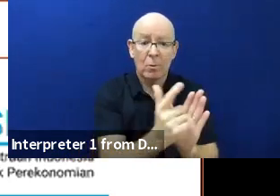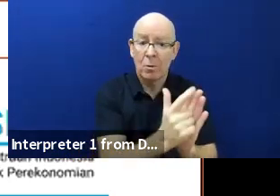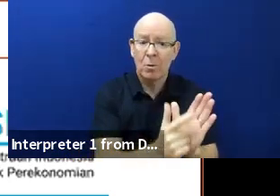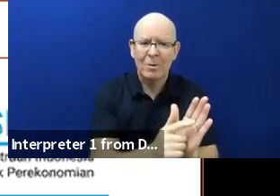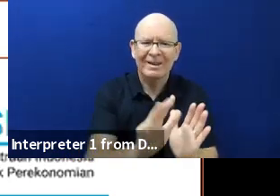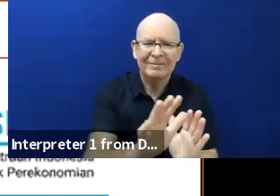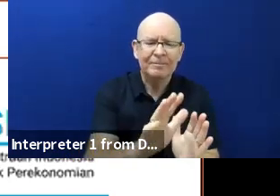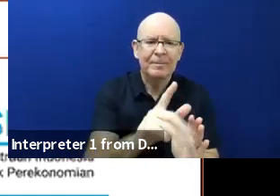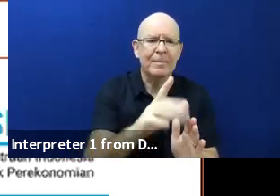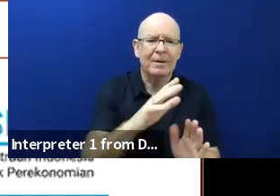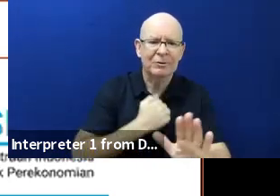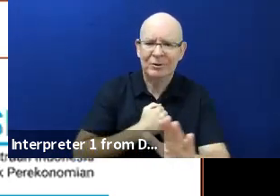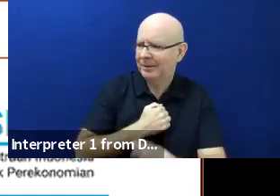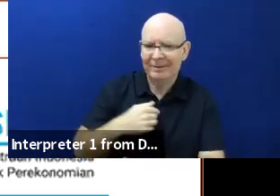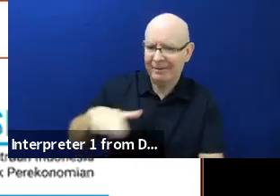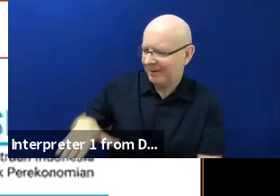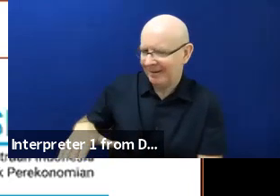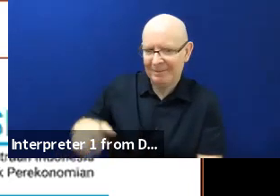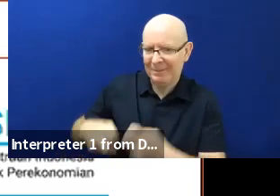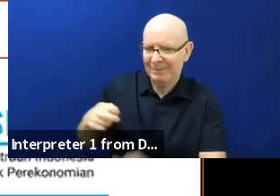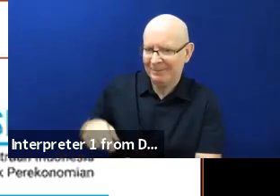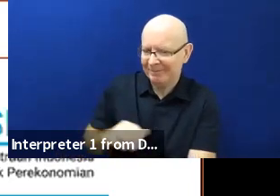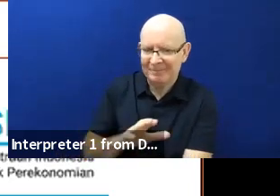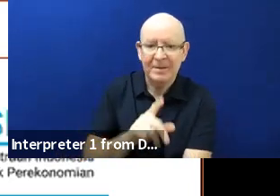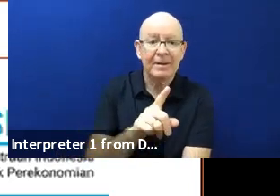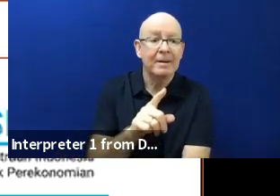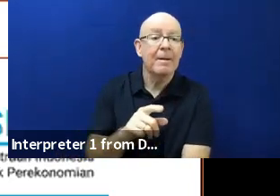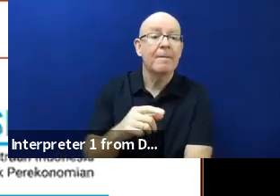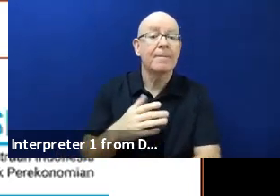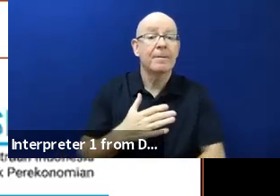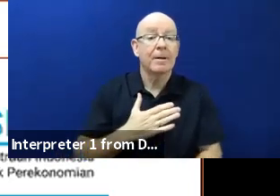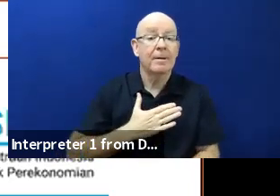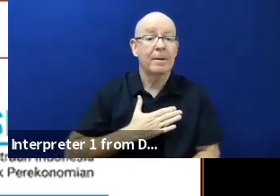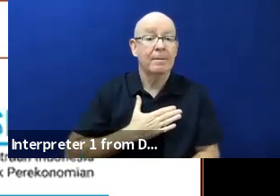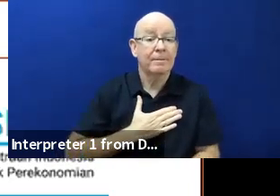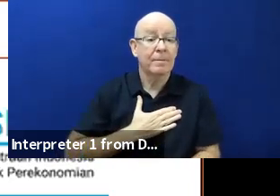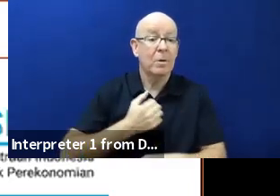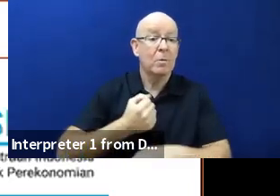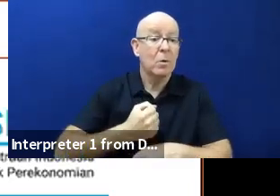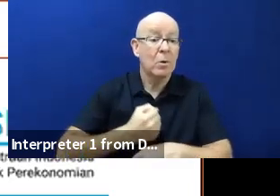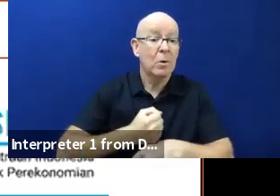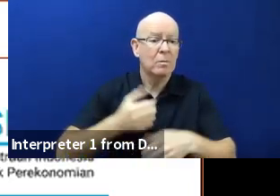the design of fiscal policy on concessions and incentives. Indonesia's law number eight, 2016